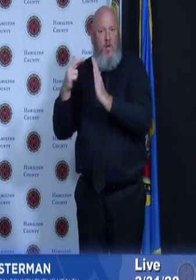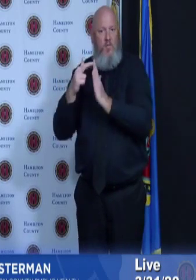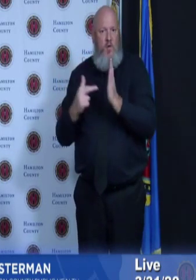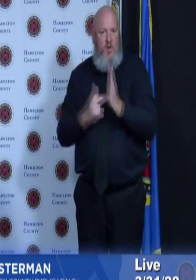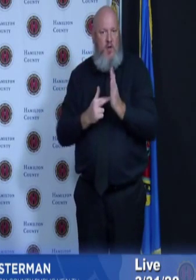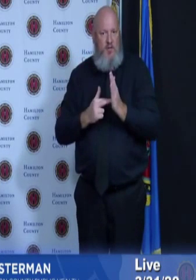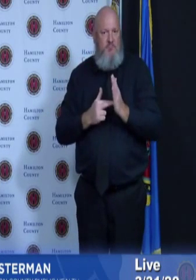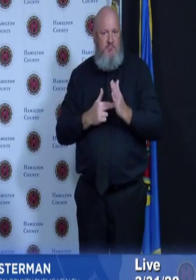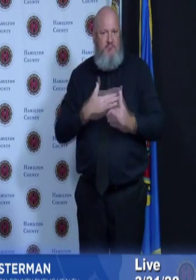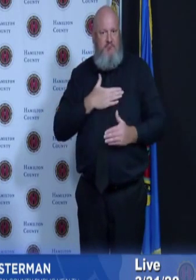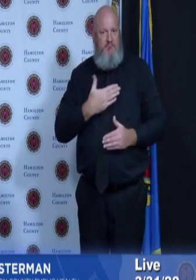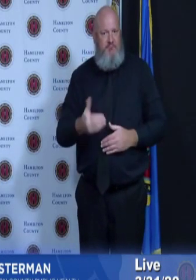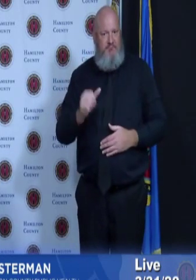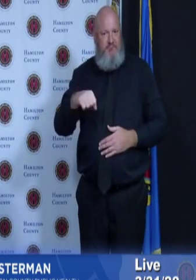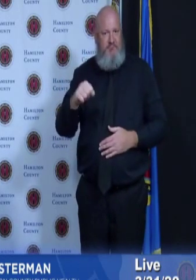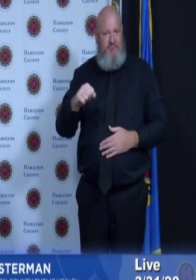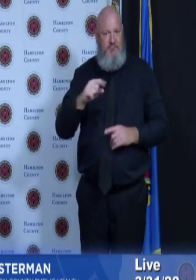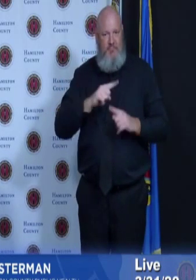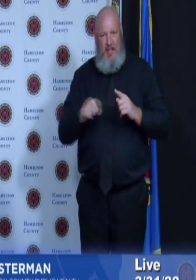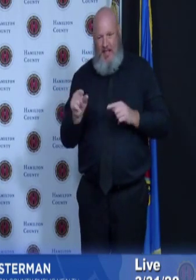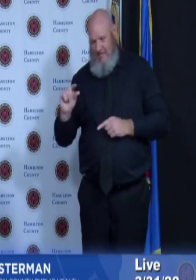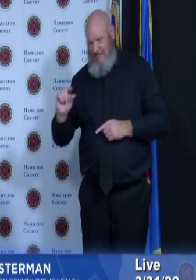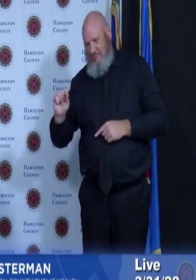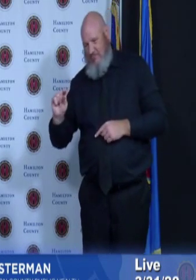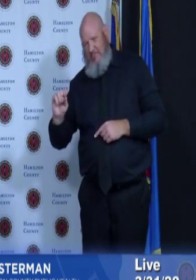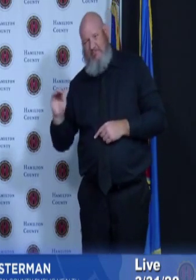assure you that with each call my team reaches out to the business we try and